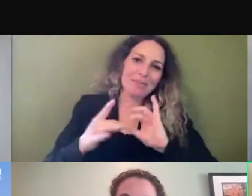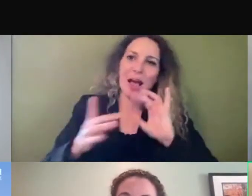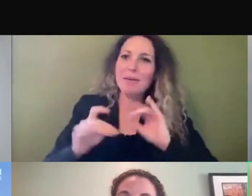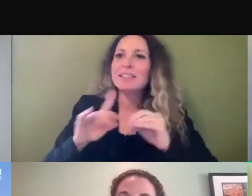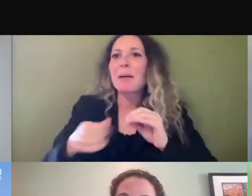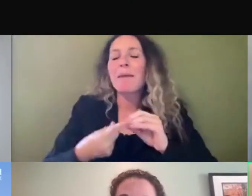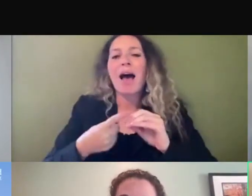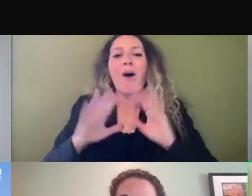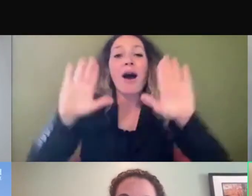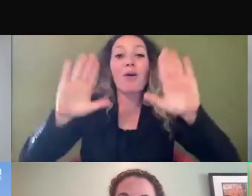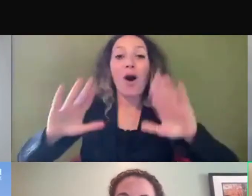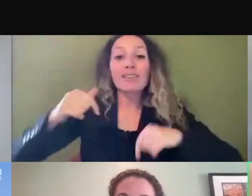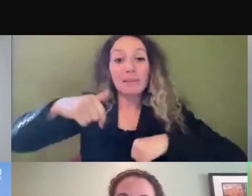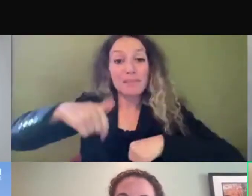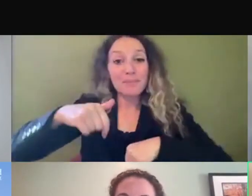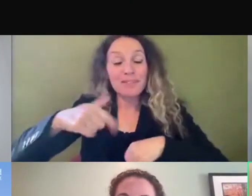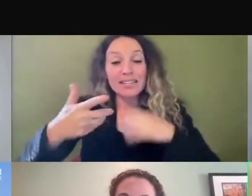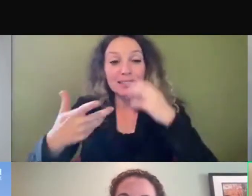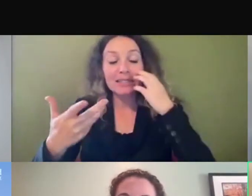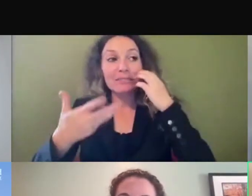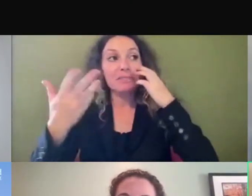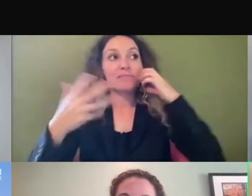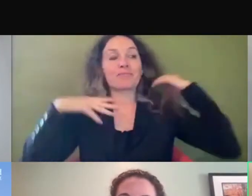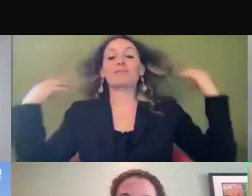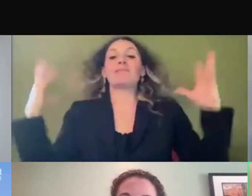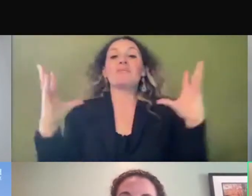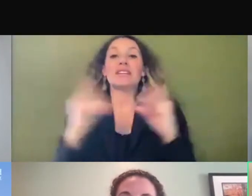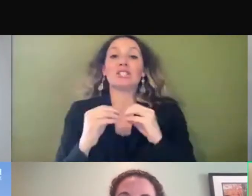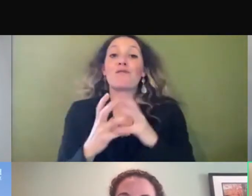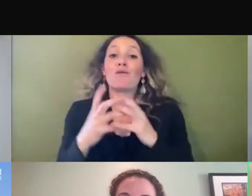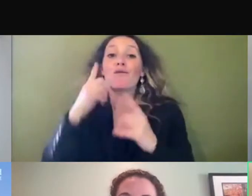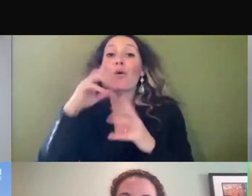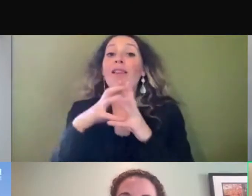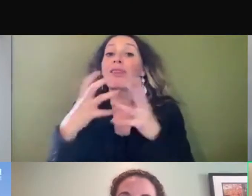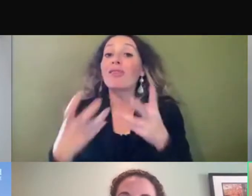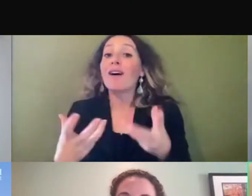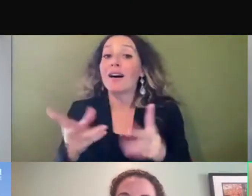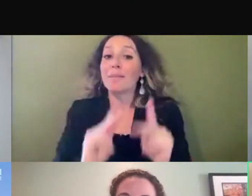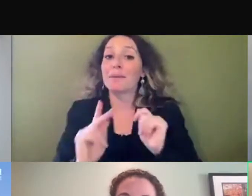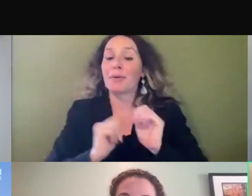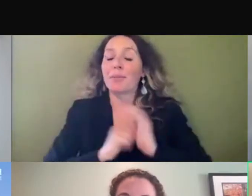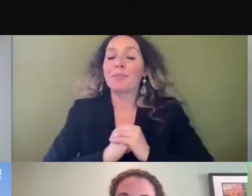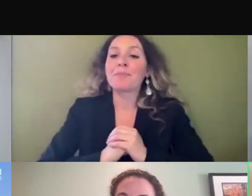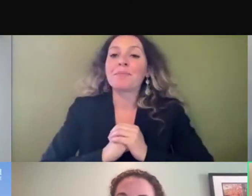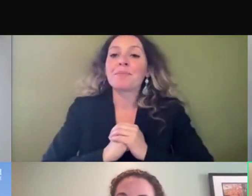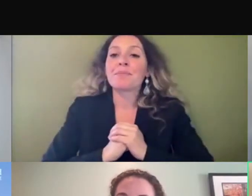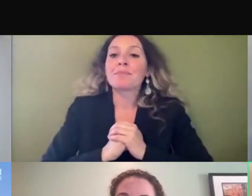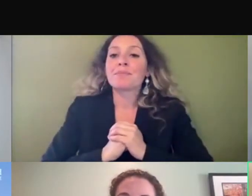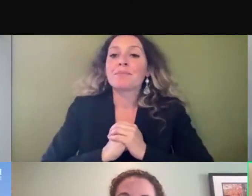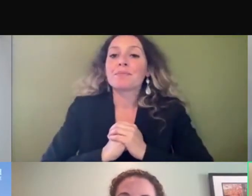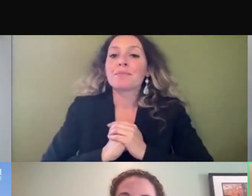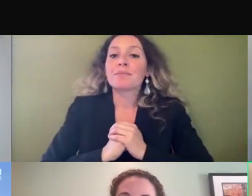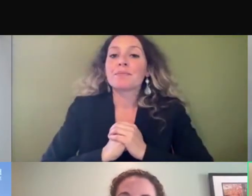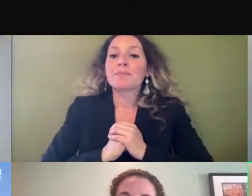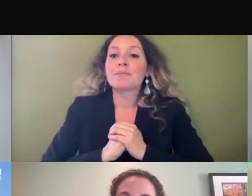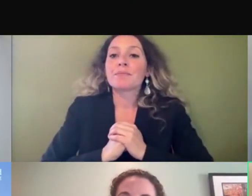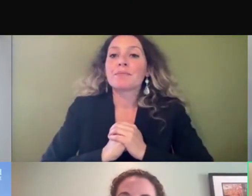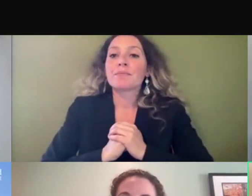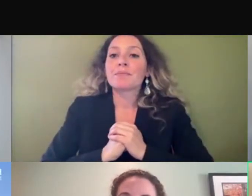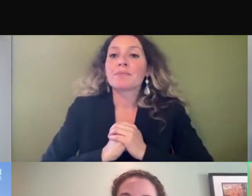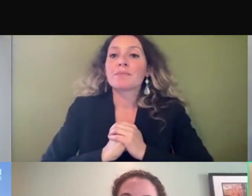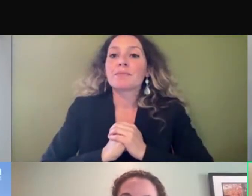this session has been for a lot of people. I'm wondering what new developments you see on the